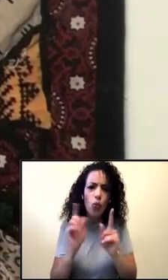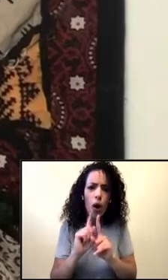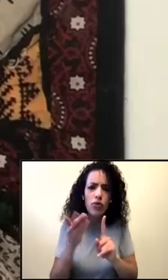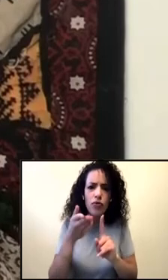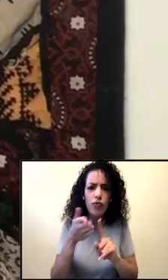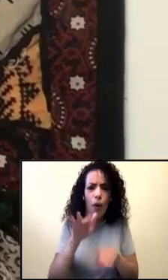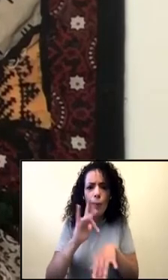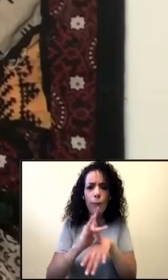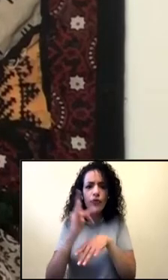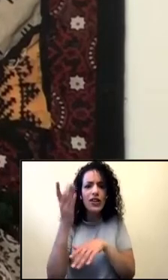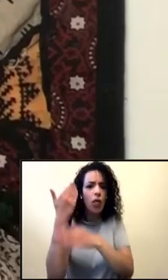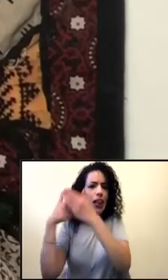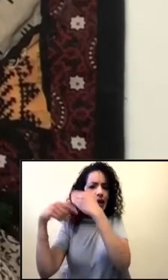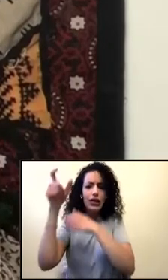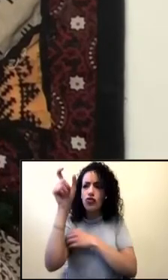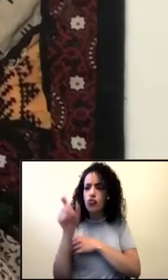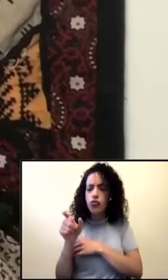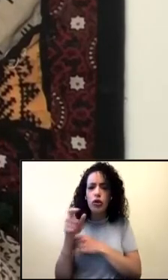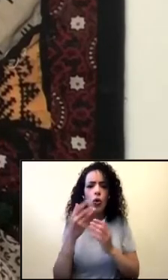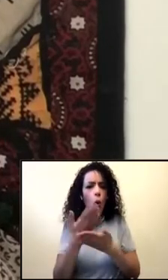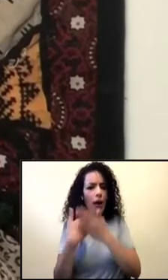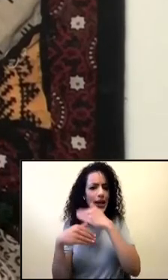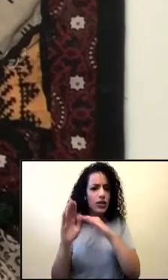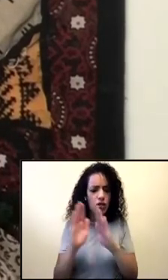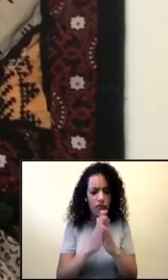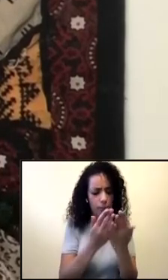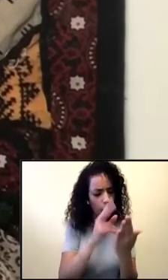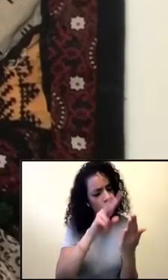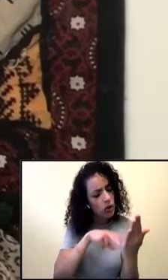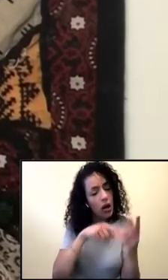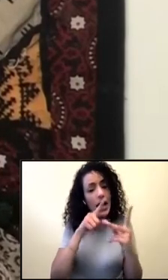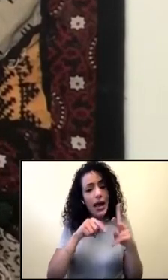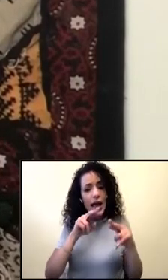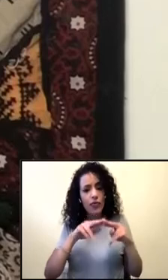written in history books, if we critically evaluate them at the same level, we do